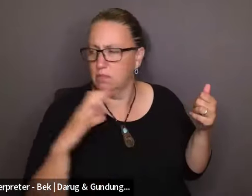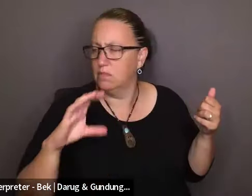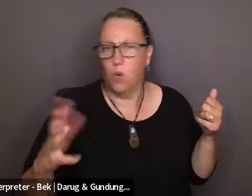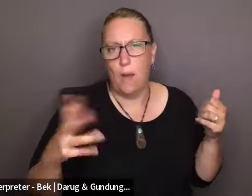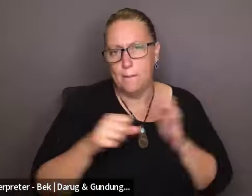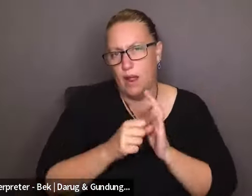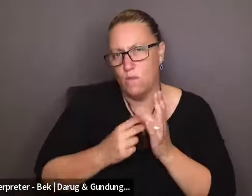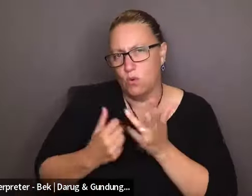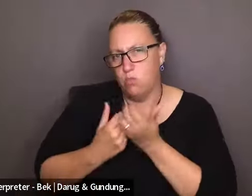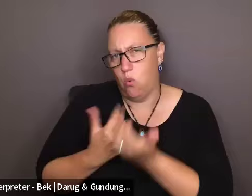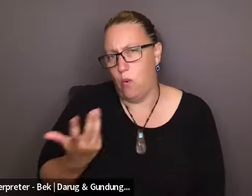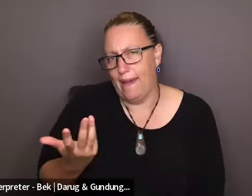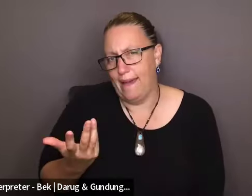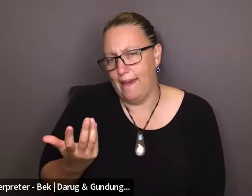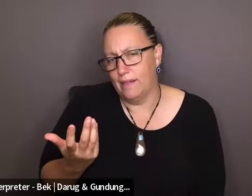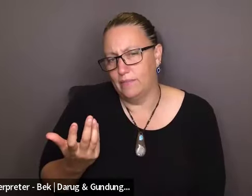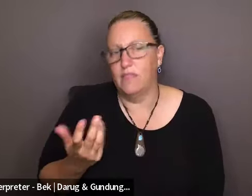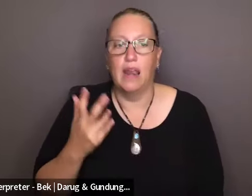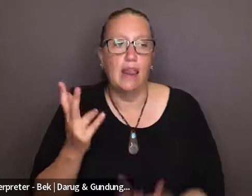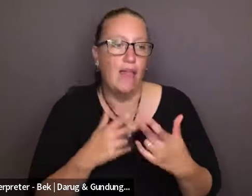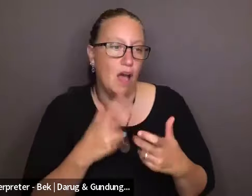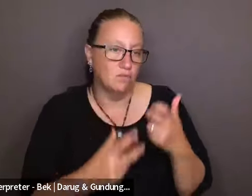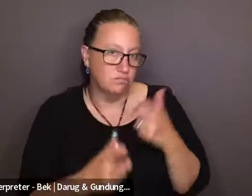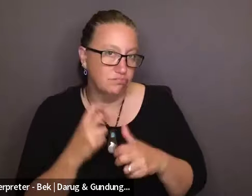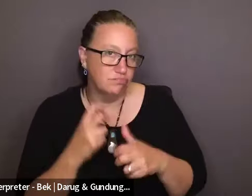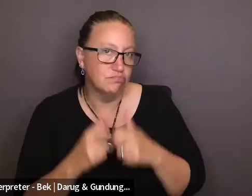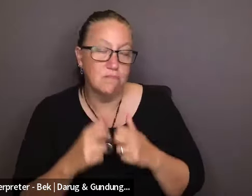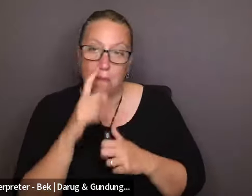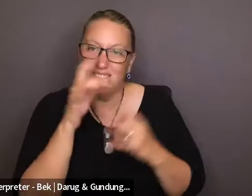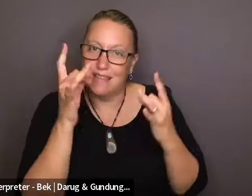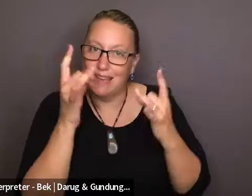design or lived experience leadership but there's no